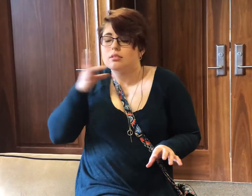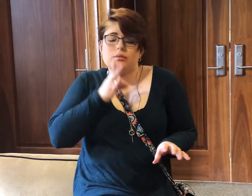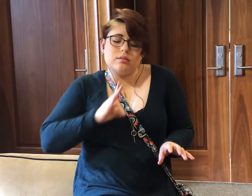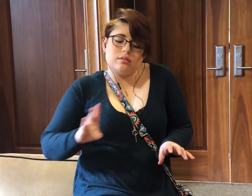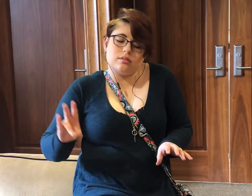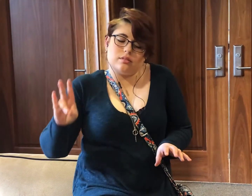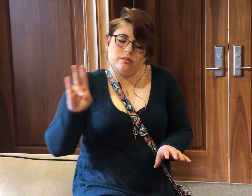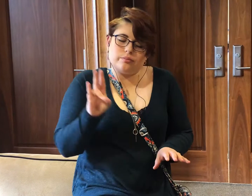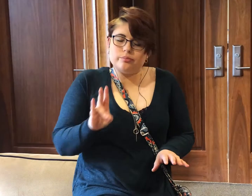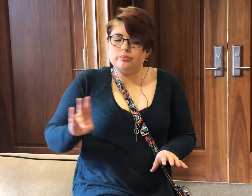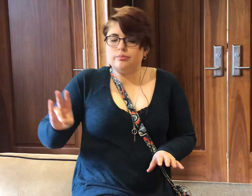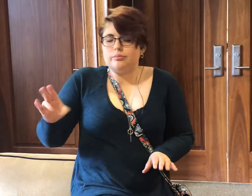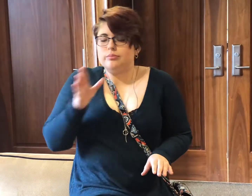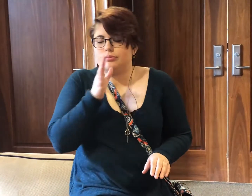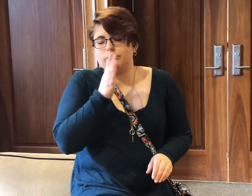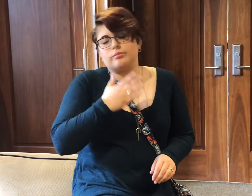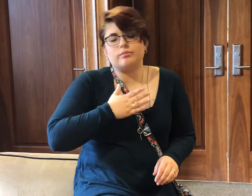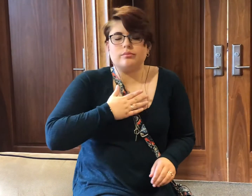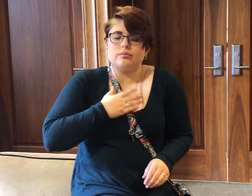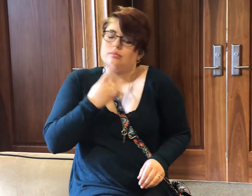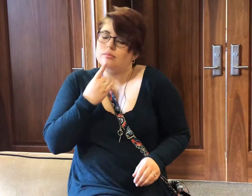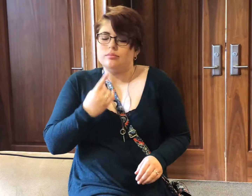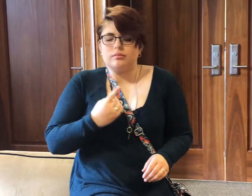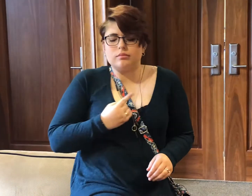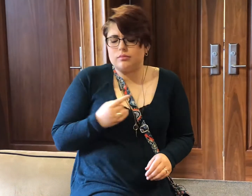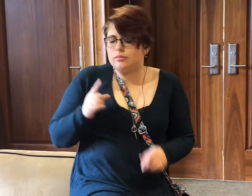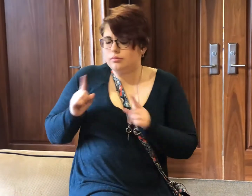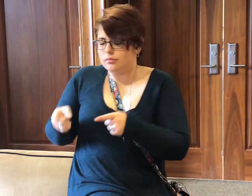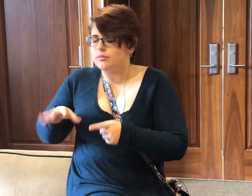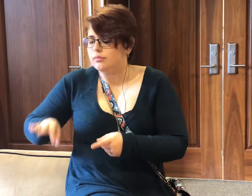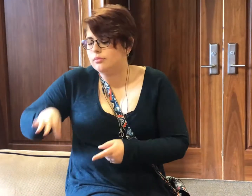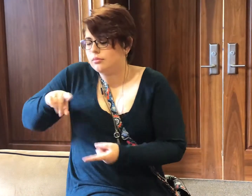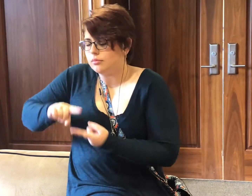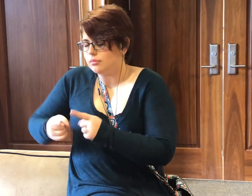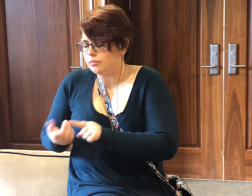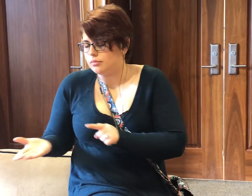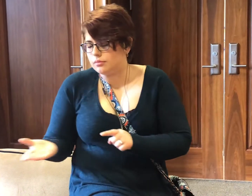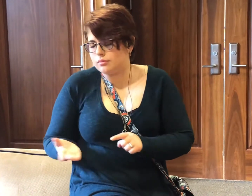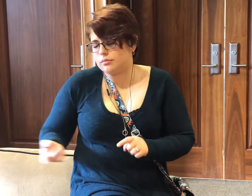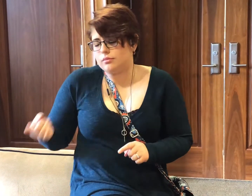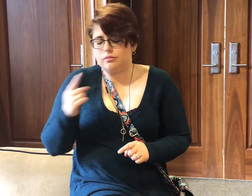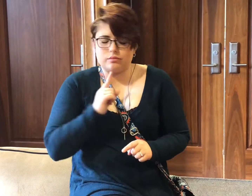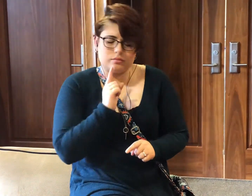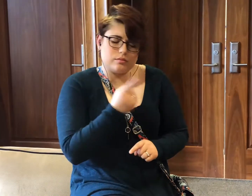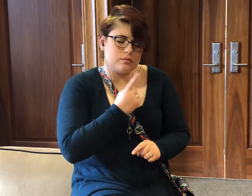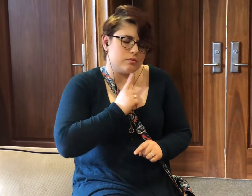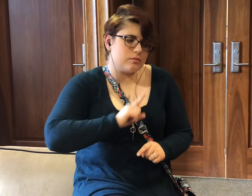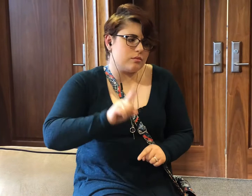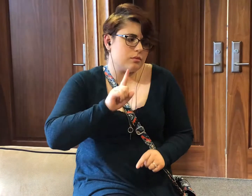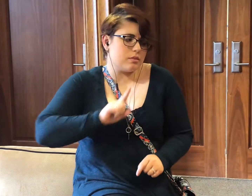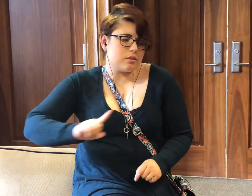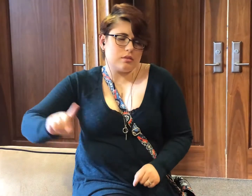Once I was seven years old my momma told me Go make yourself some friends or you'll be